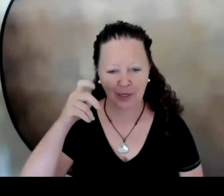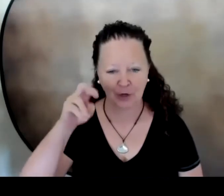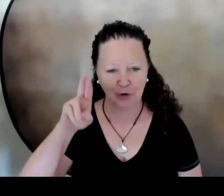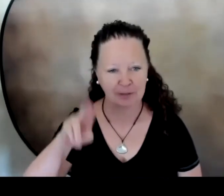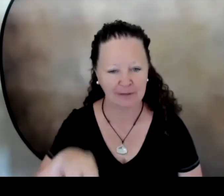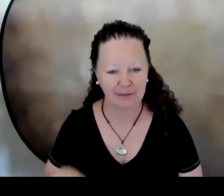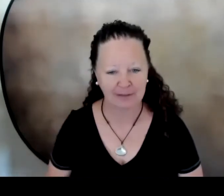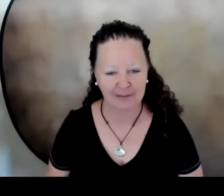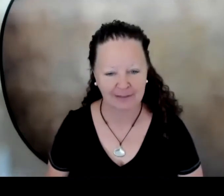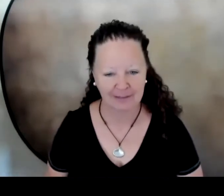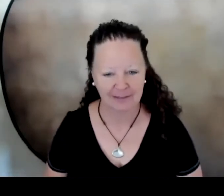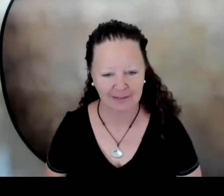Hi.